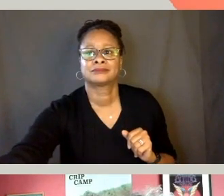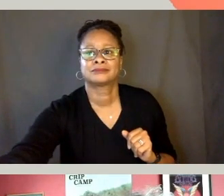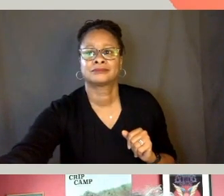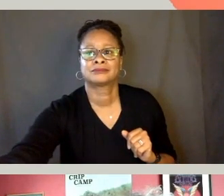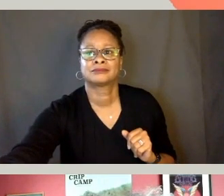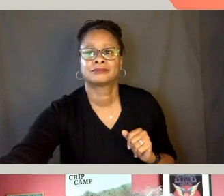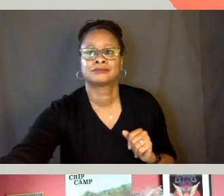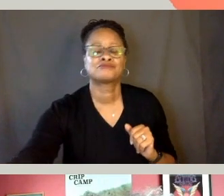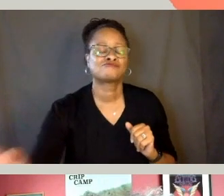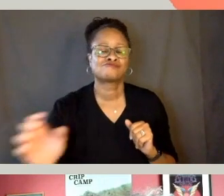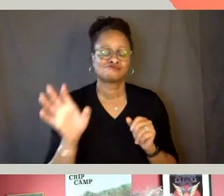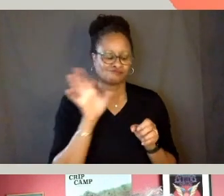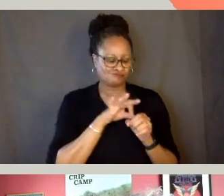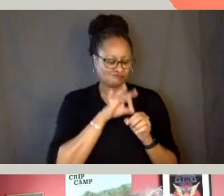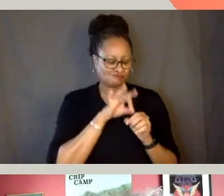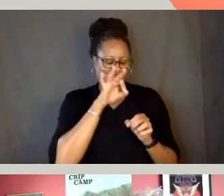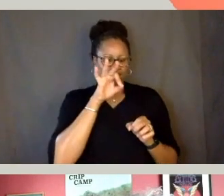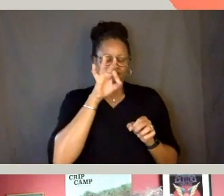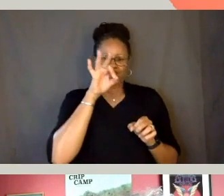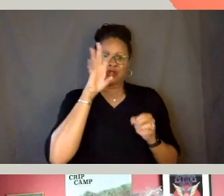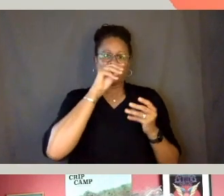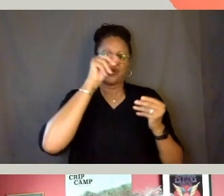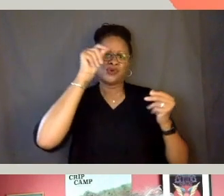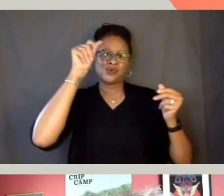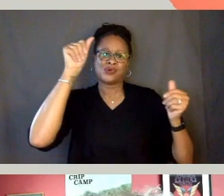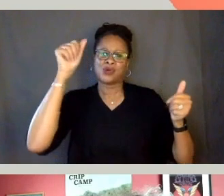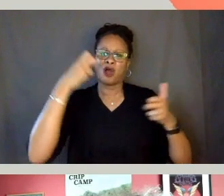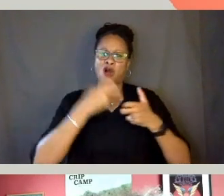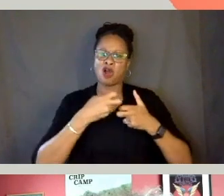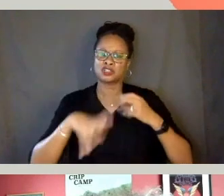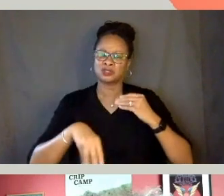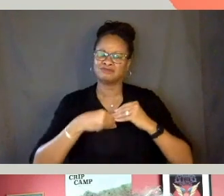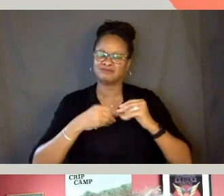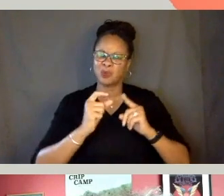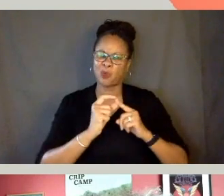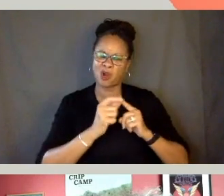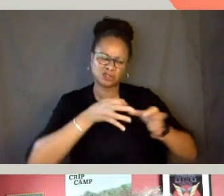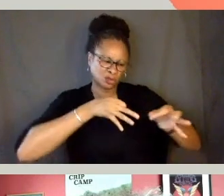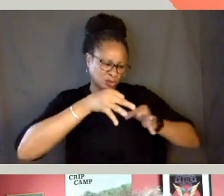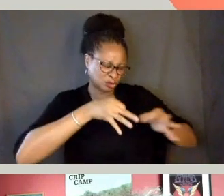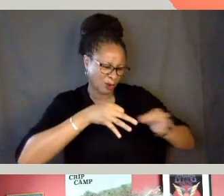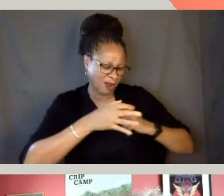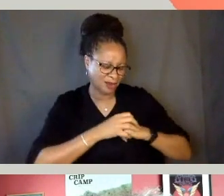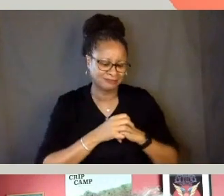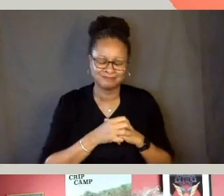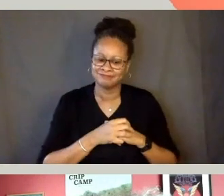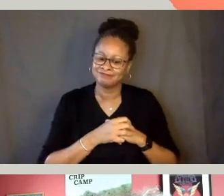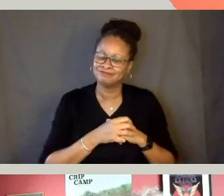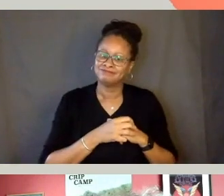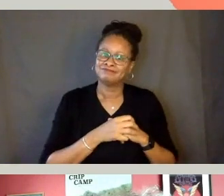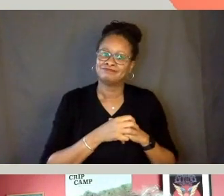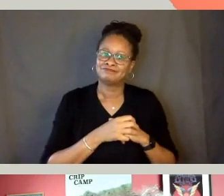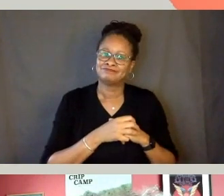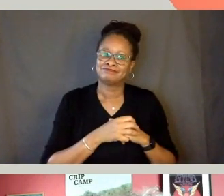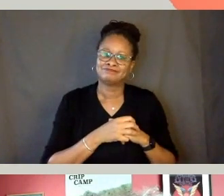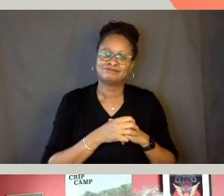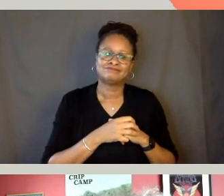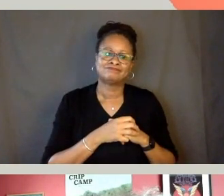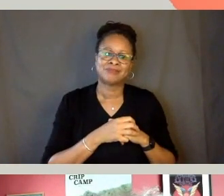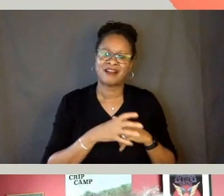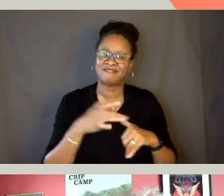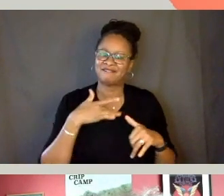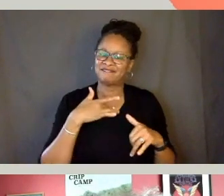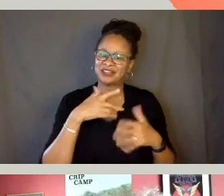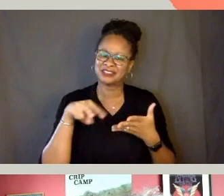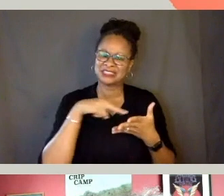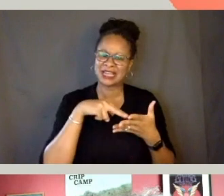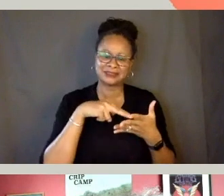and hard to put into words, and hard to just make tangible.